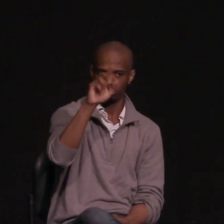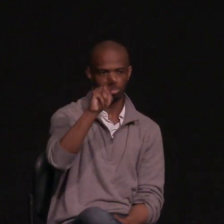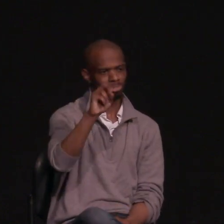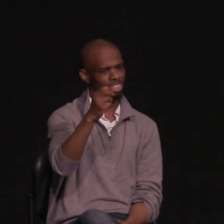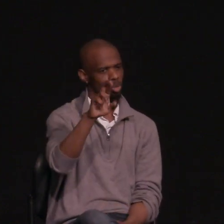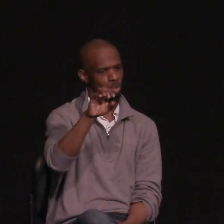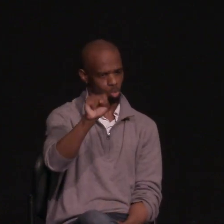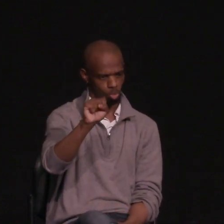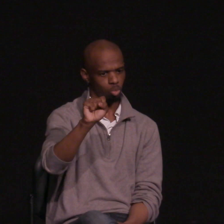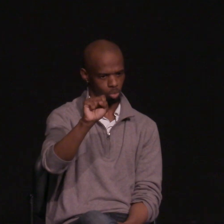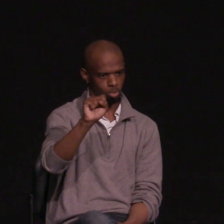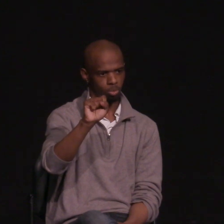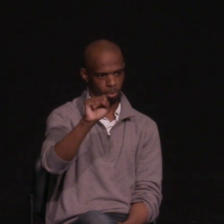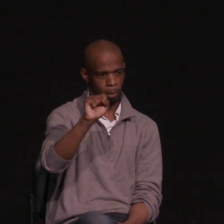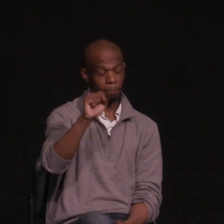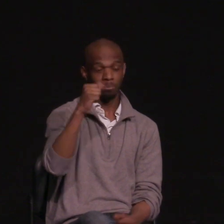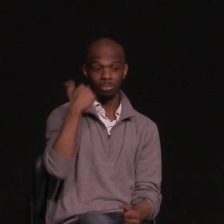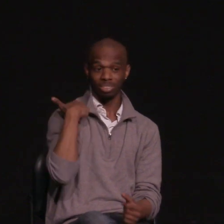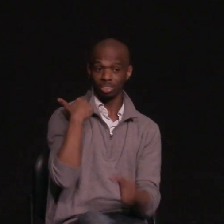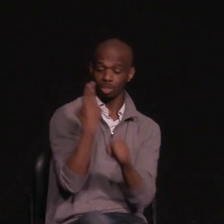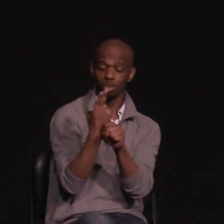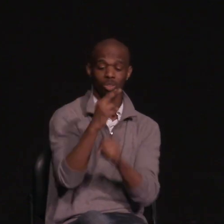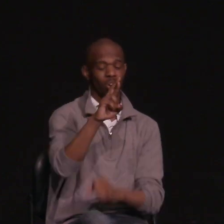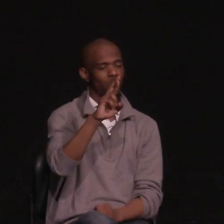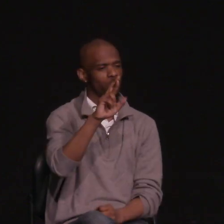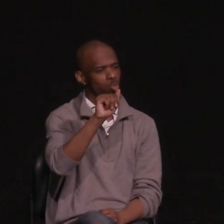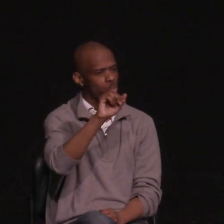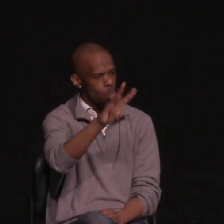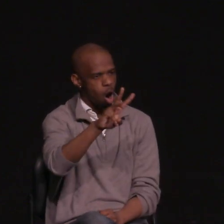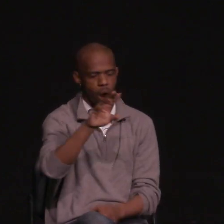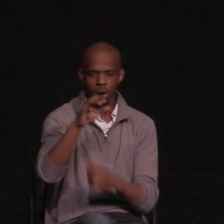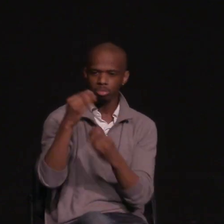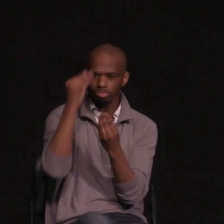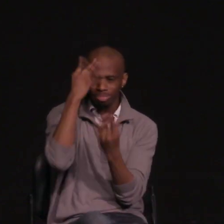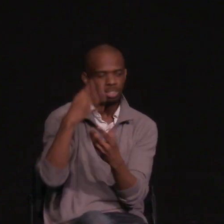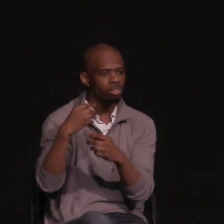I took important raw data about health, food, and farming issues and brought it to life by making a